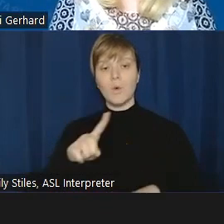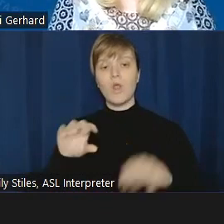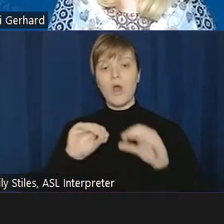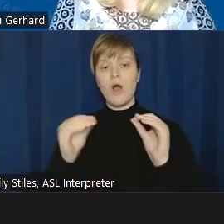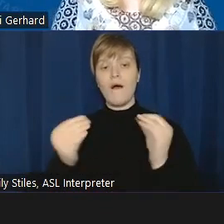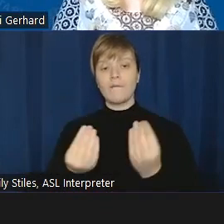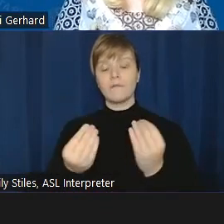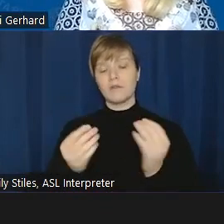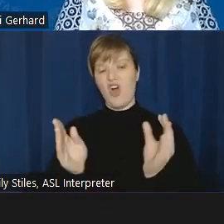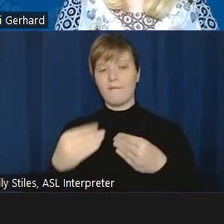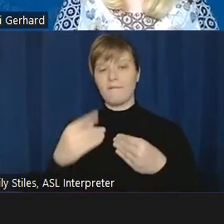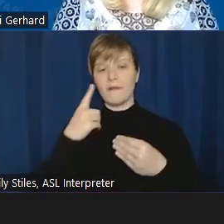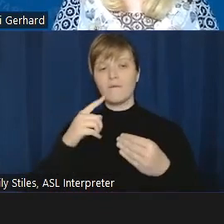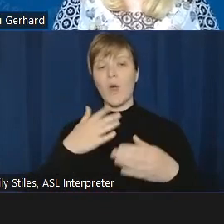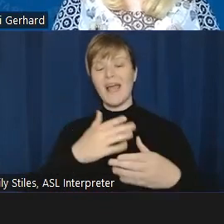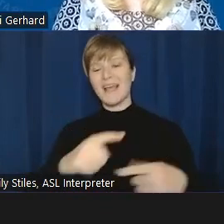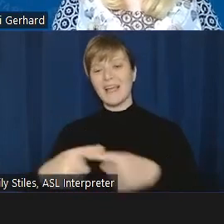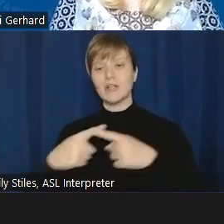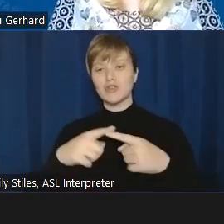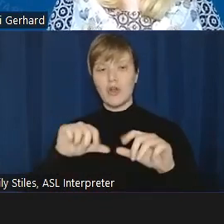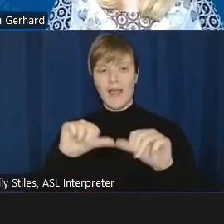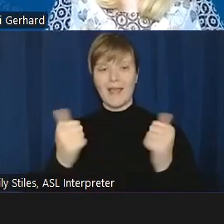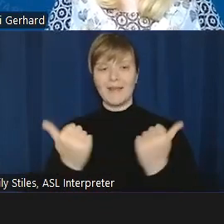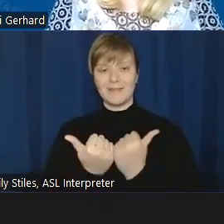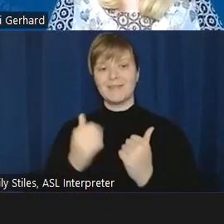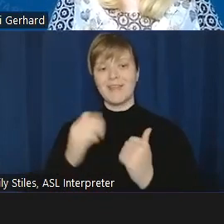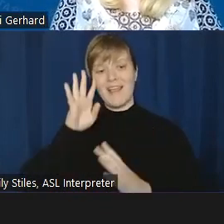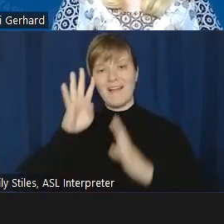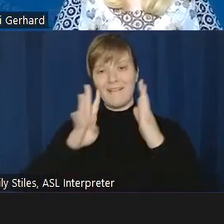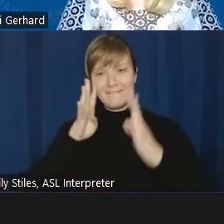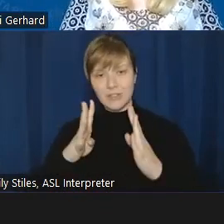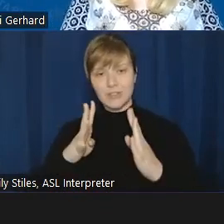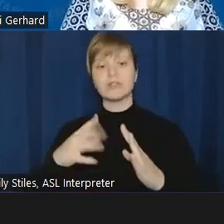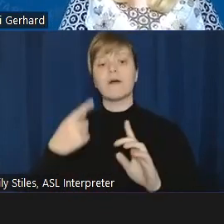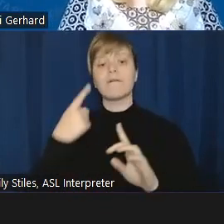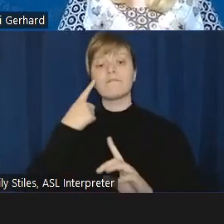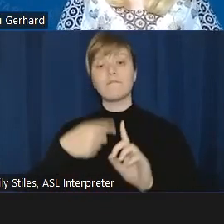Administration for Community Living, an operating division within the U.S. Department of Health and